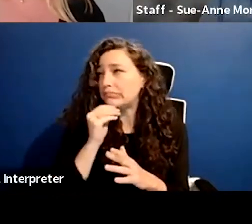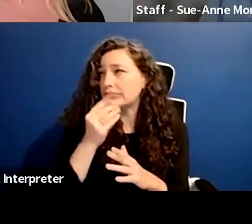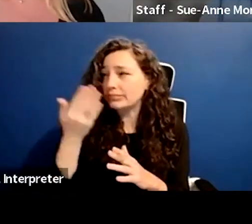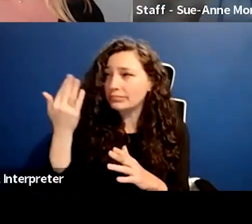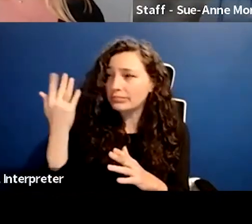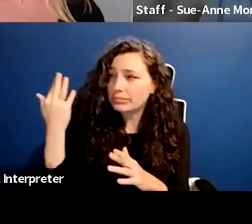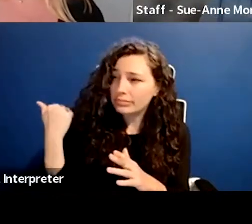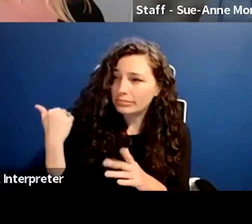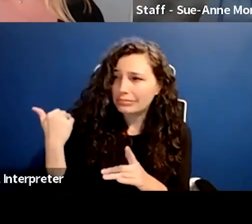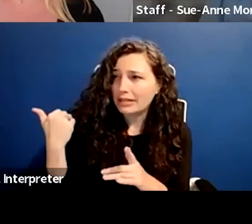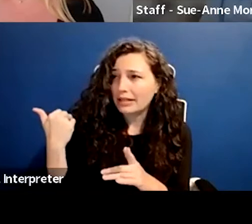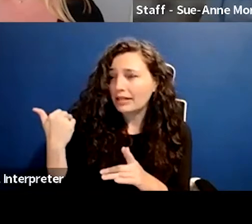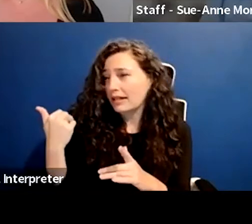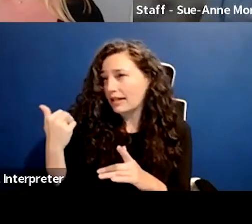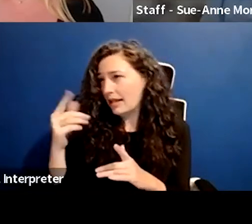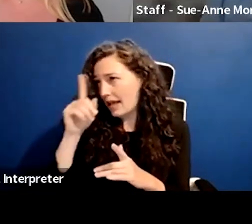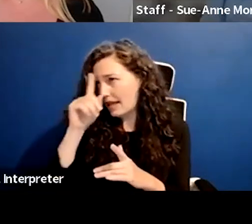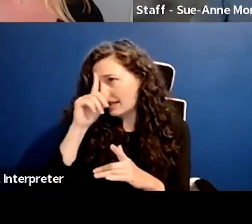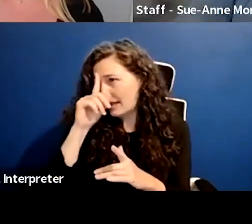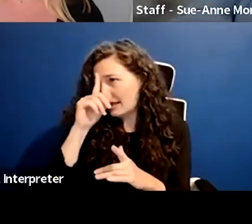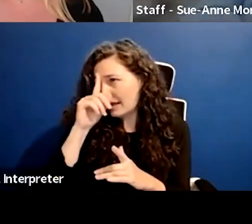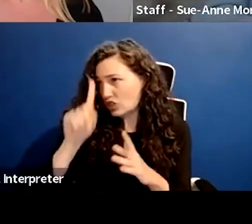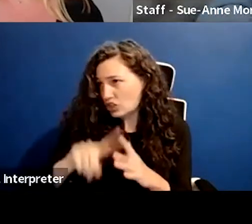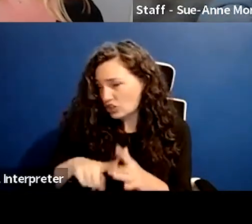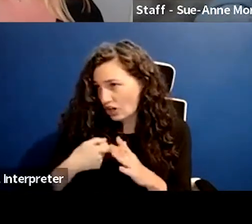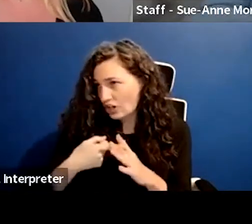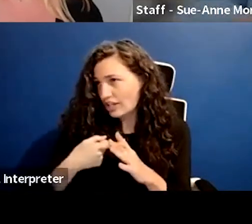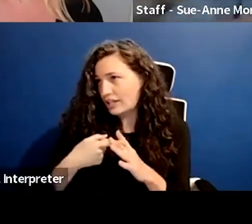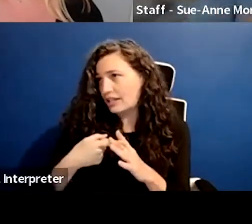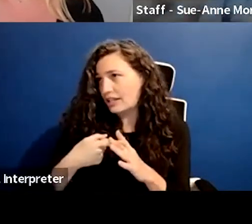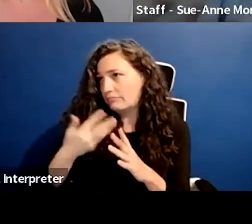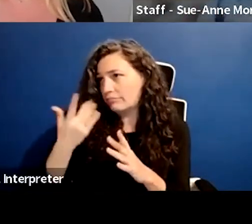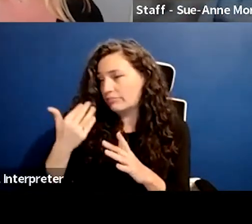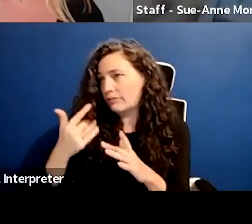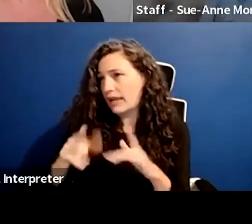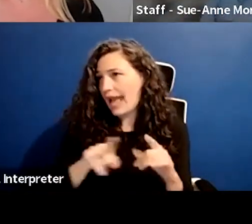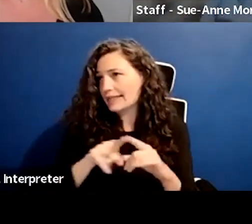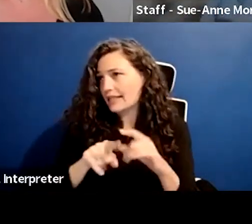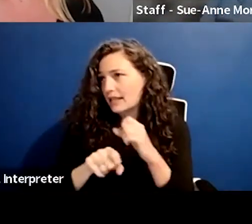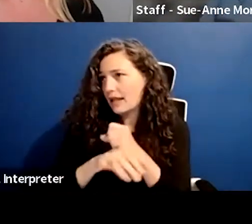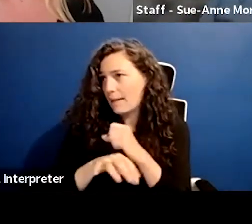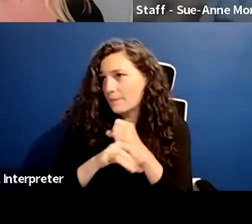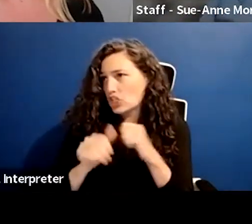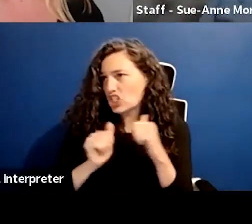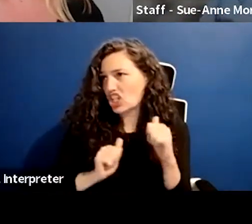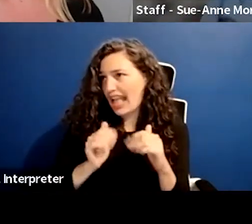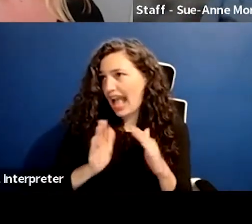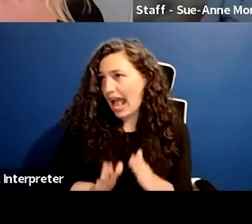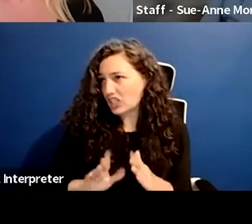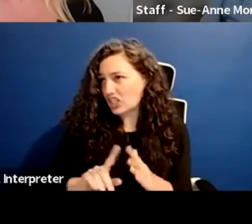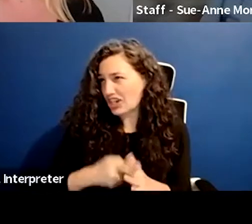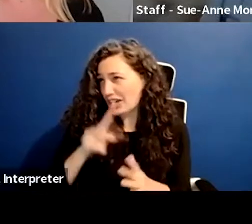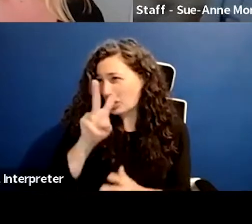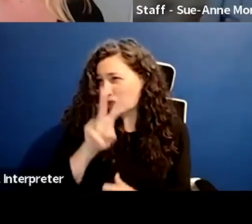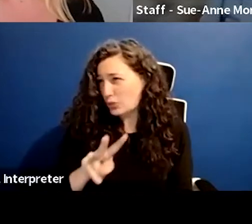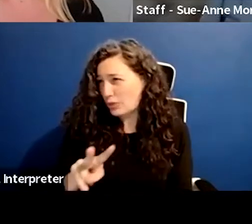I got through in SAG through commercials 'cause I'm a commercial actor so I guess since 2000 and maybe '10, '11,